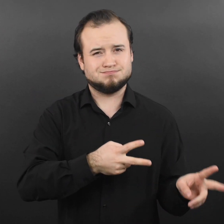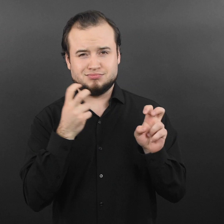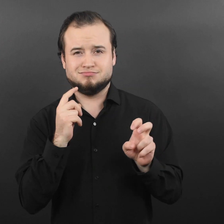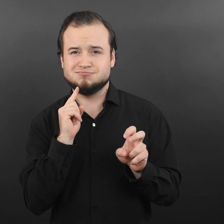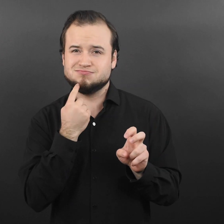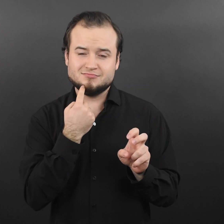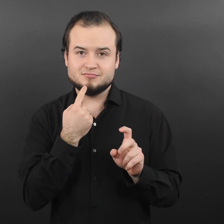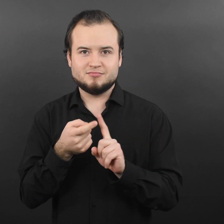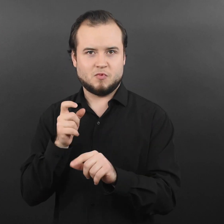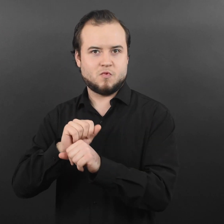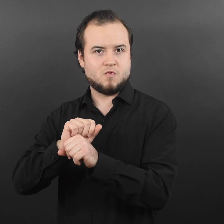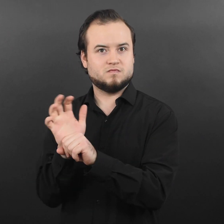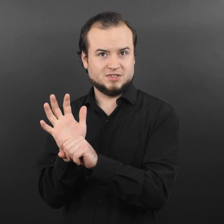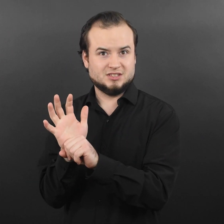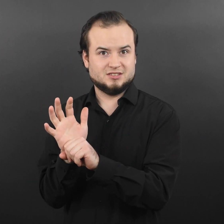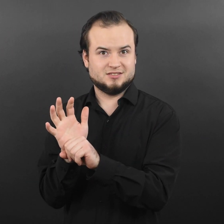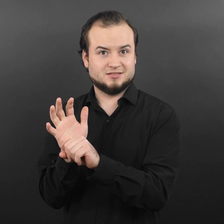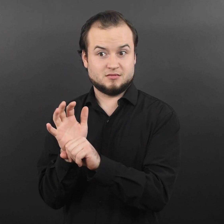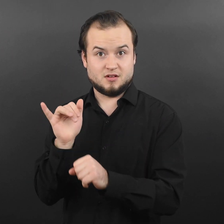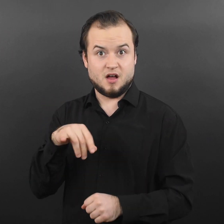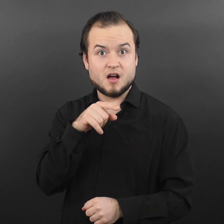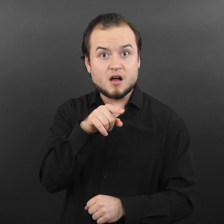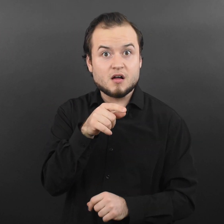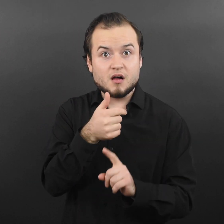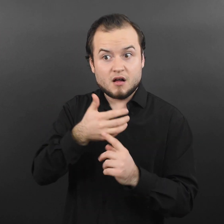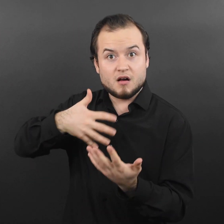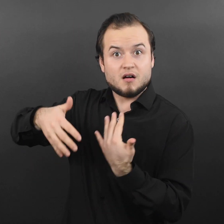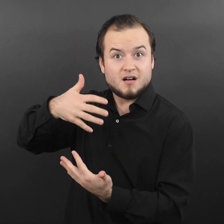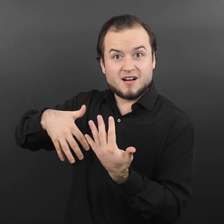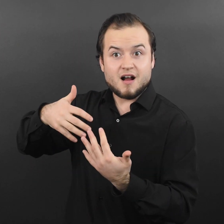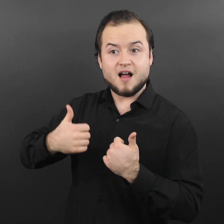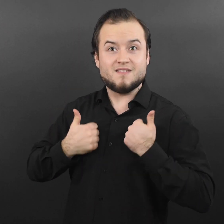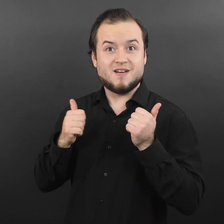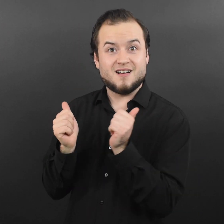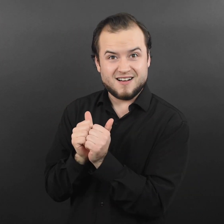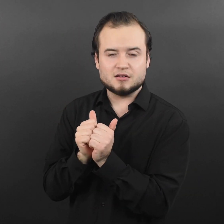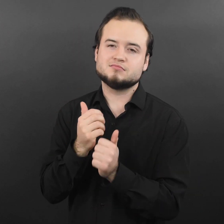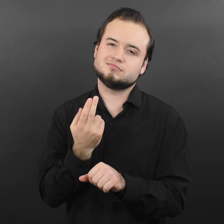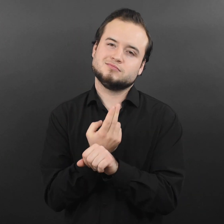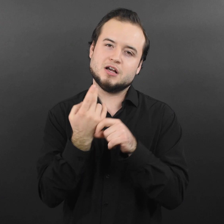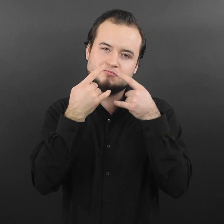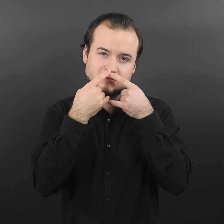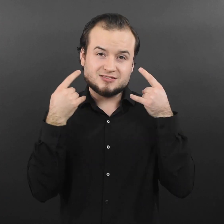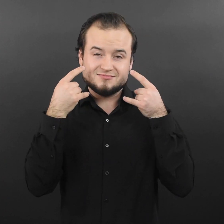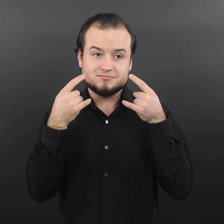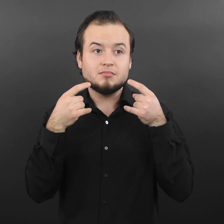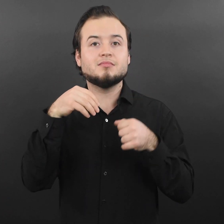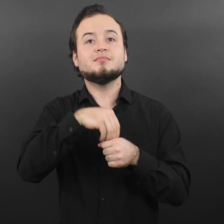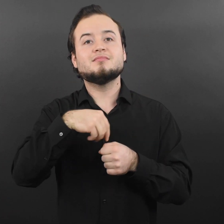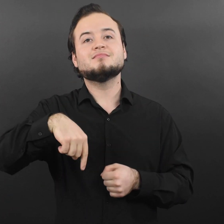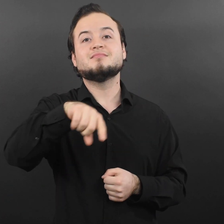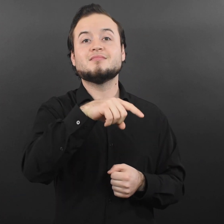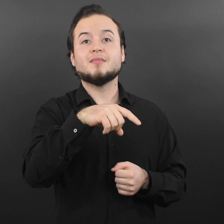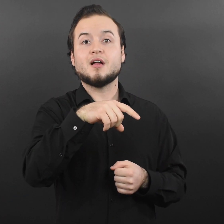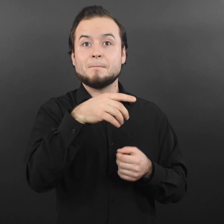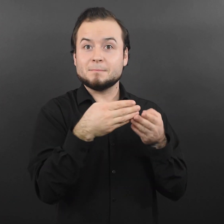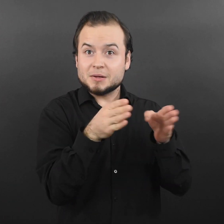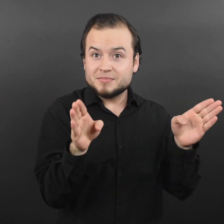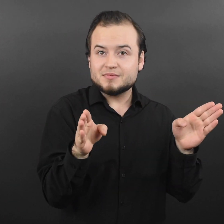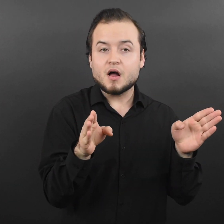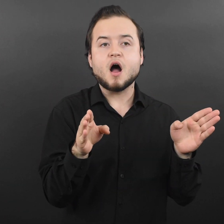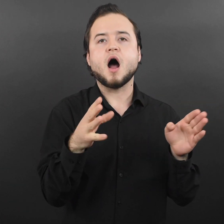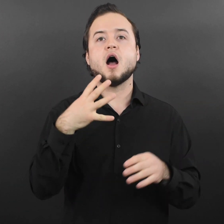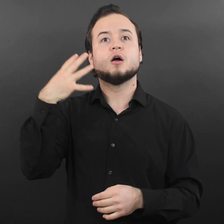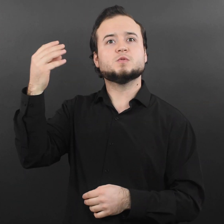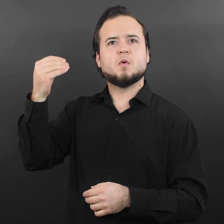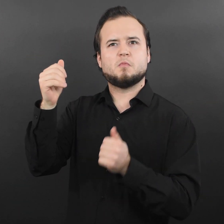COVID-19, consider wearing a mask in indoor public or crowded outdoor settings regardless